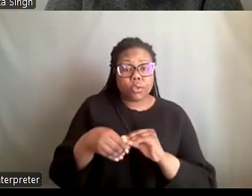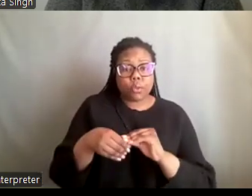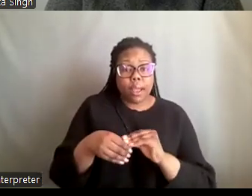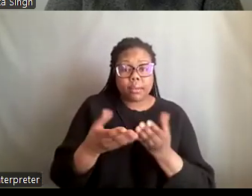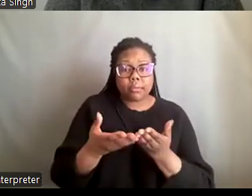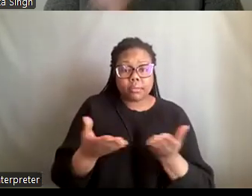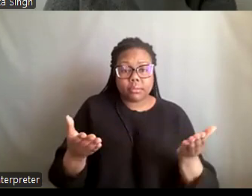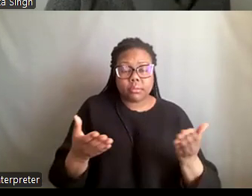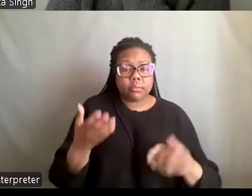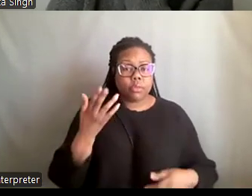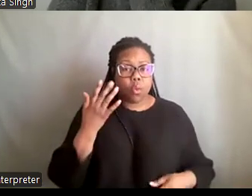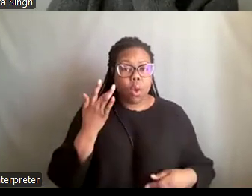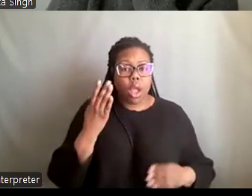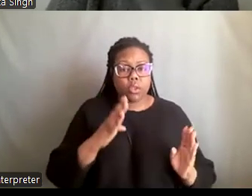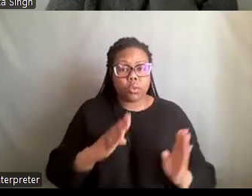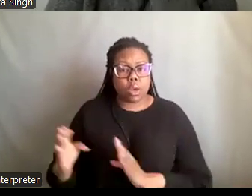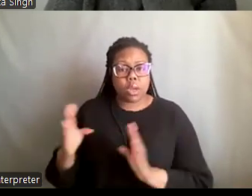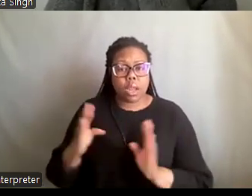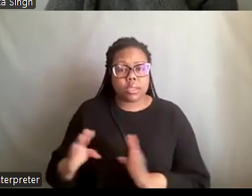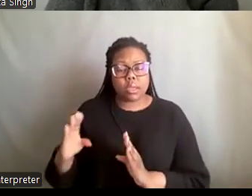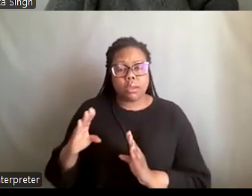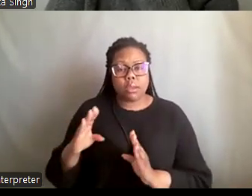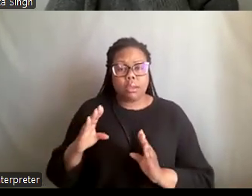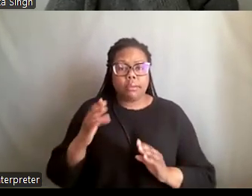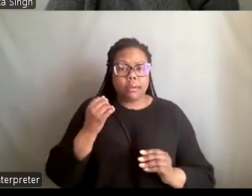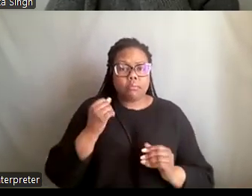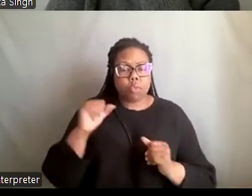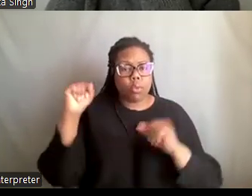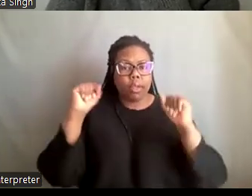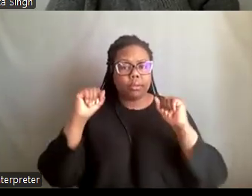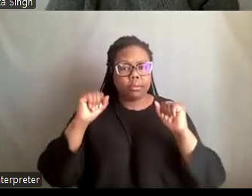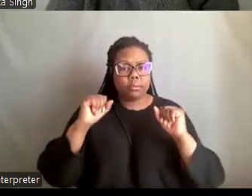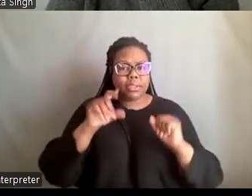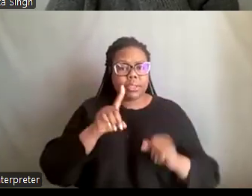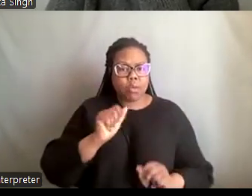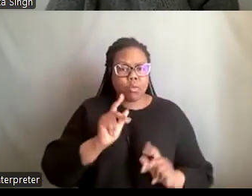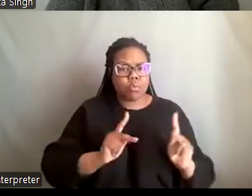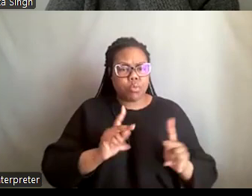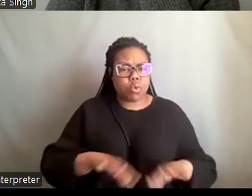applause and hearts. Thank you . Who else wants to jump in on that? Why is organizing and mobilizing disabled people